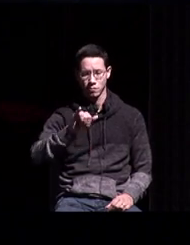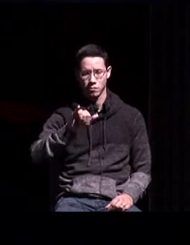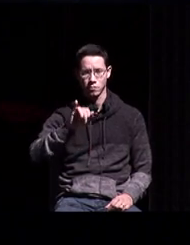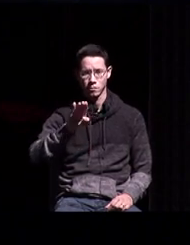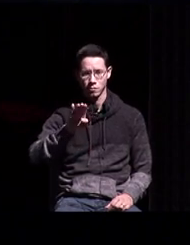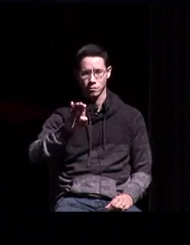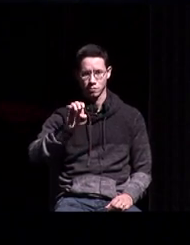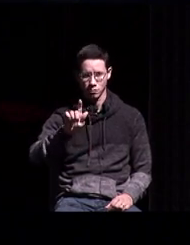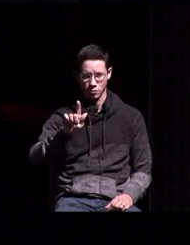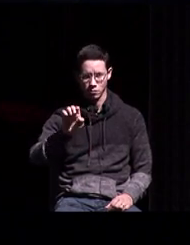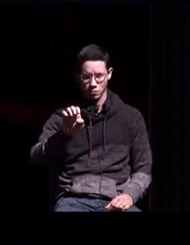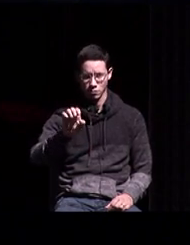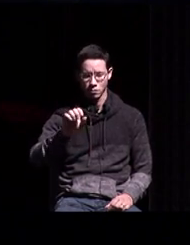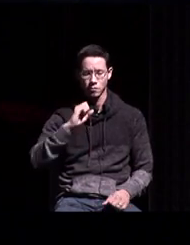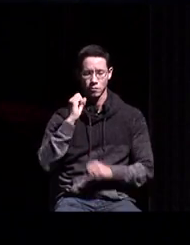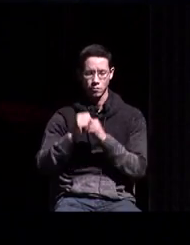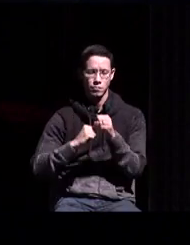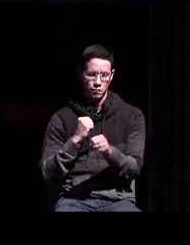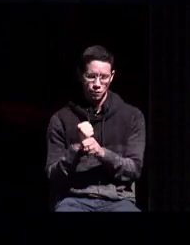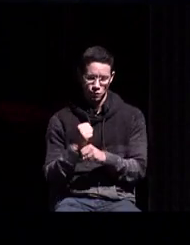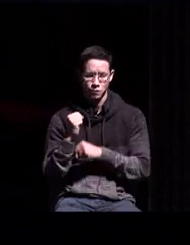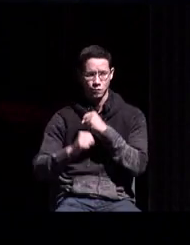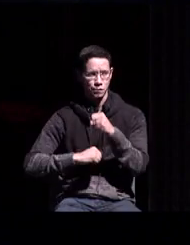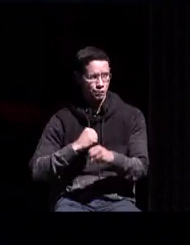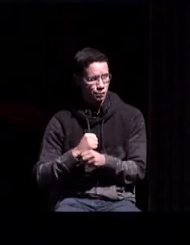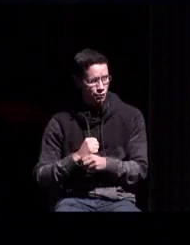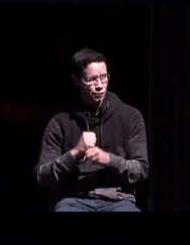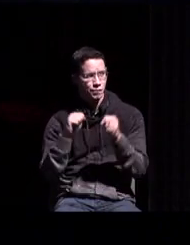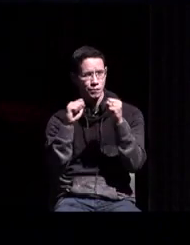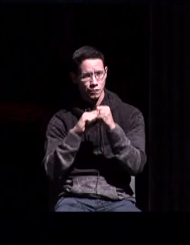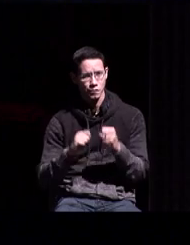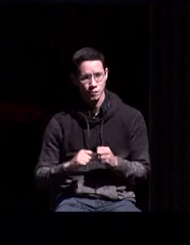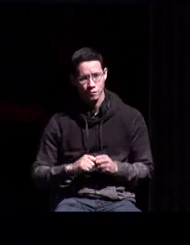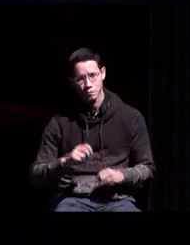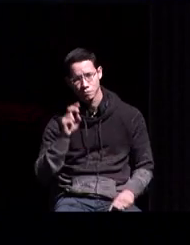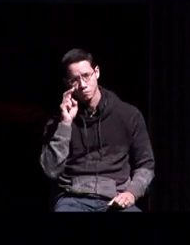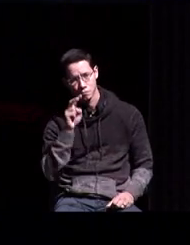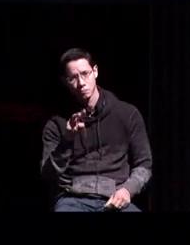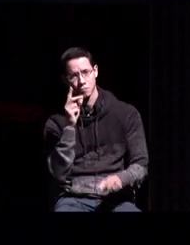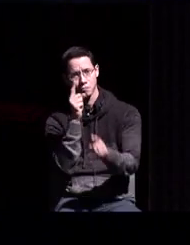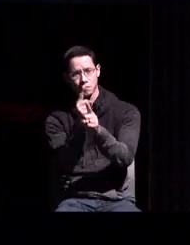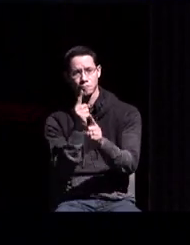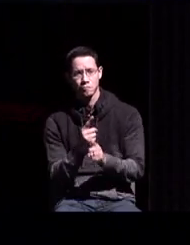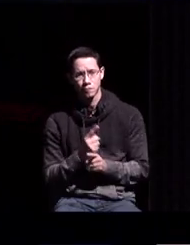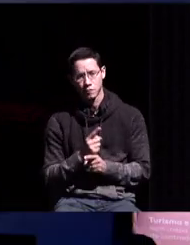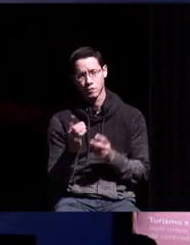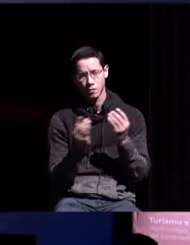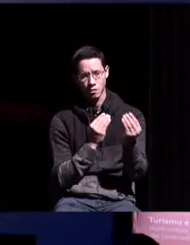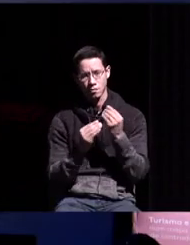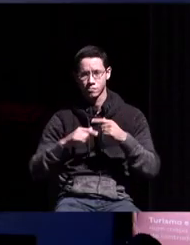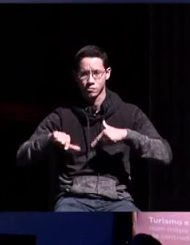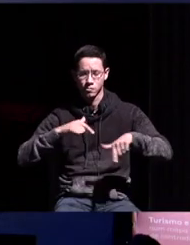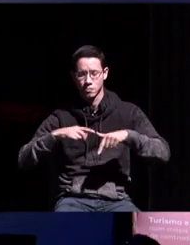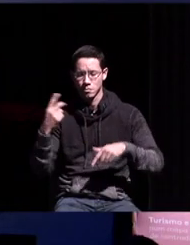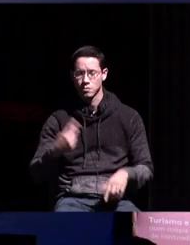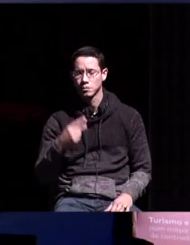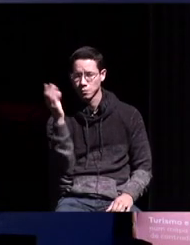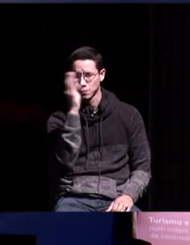so as to have a perspective of labor in Brazil. What most calls our attention is the restaurant sector